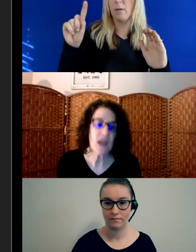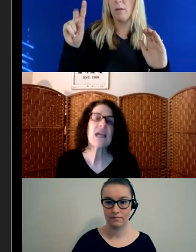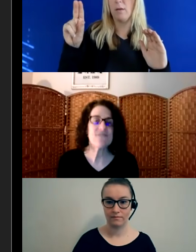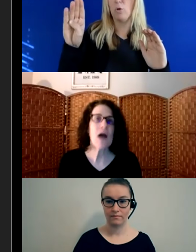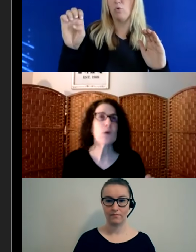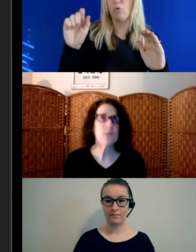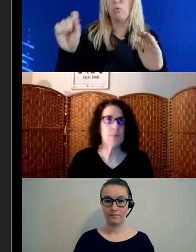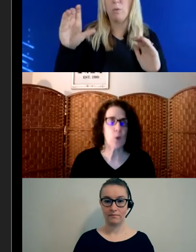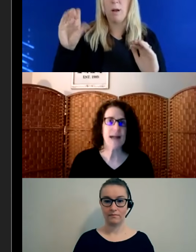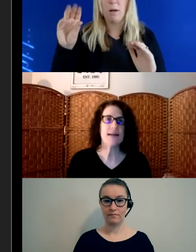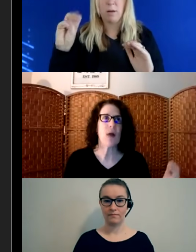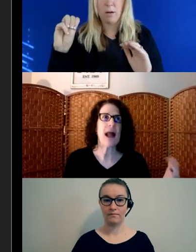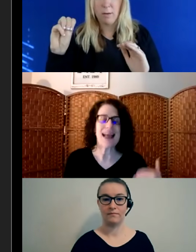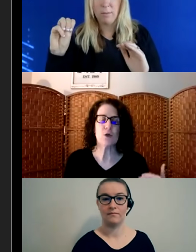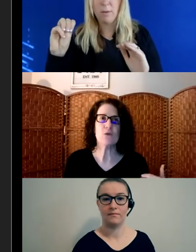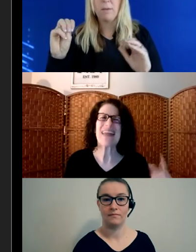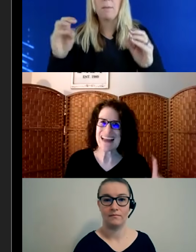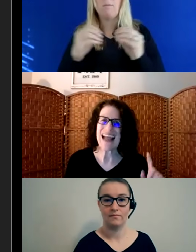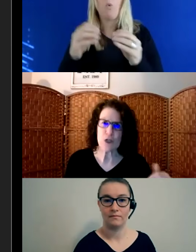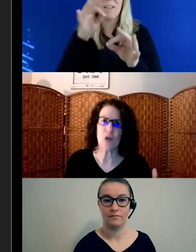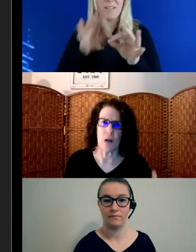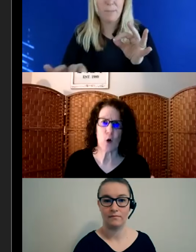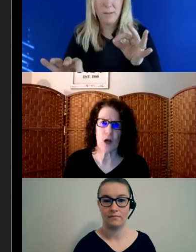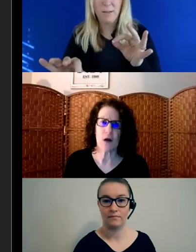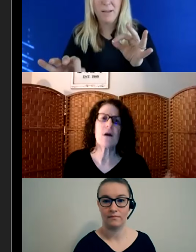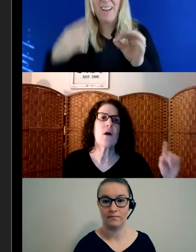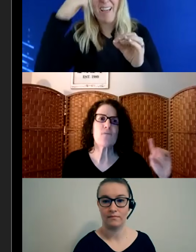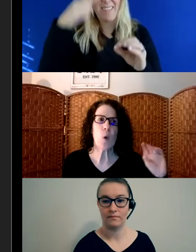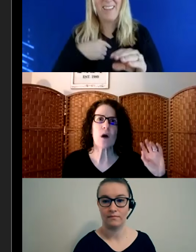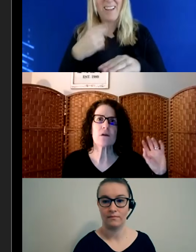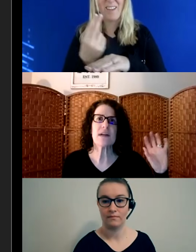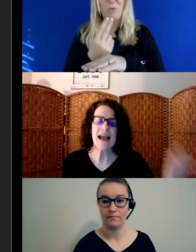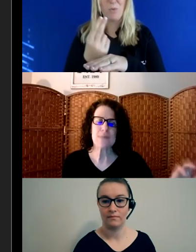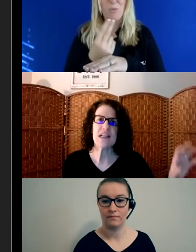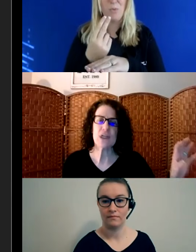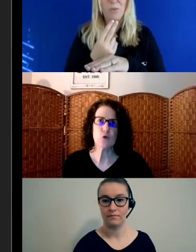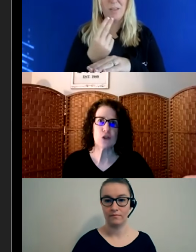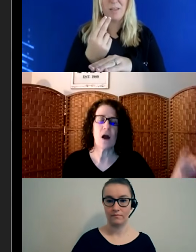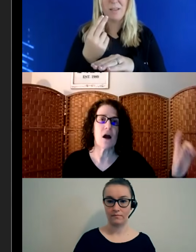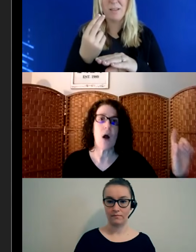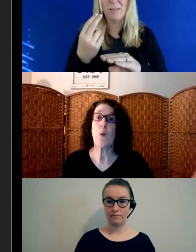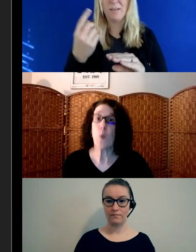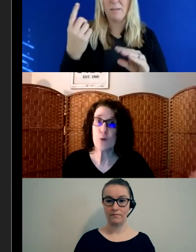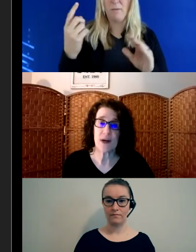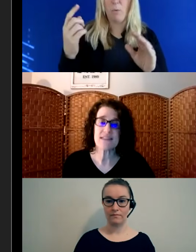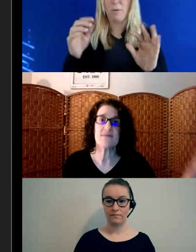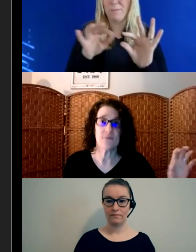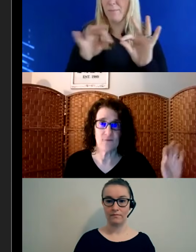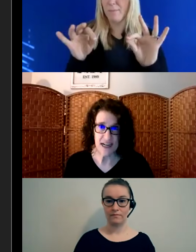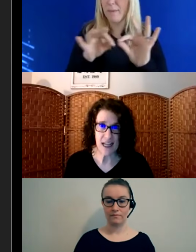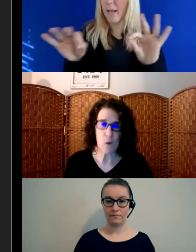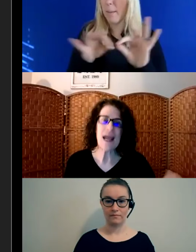If I remember right, I think I used Amara for captioning a WordPress video,